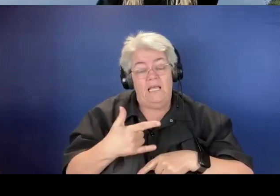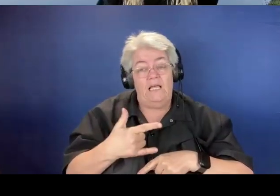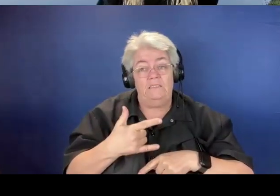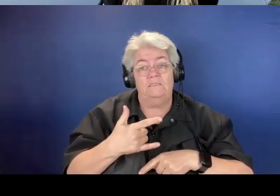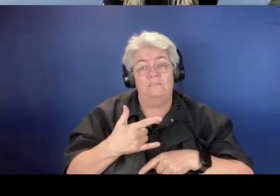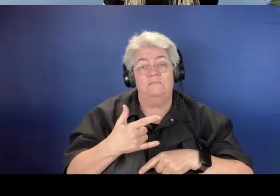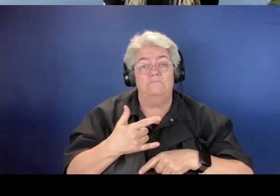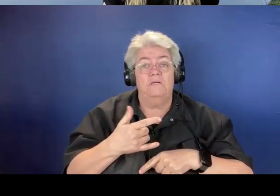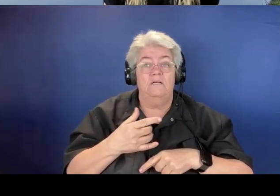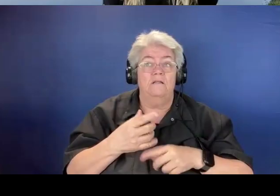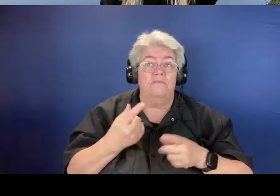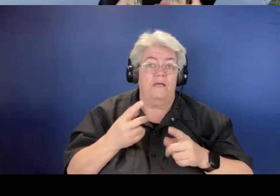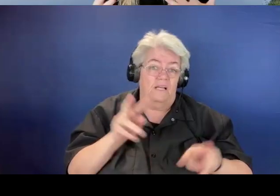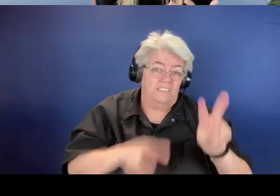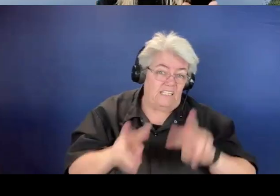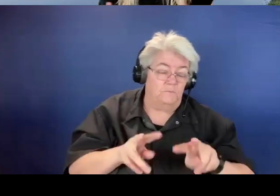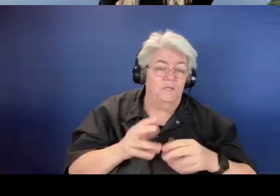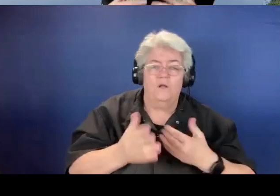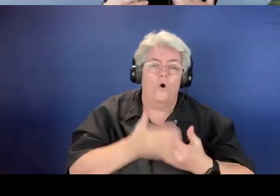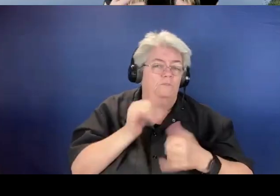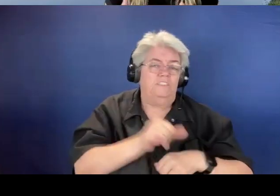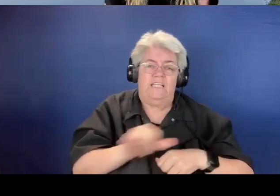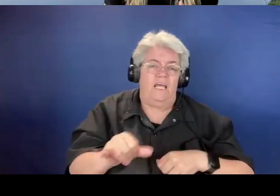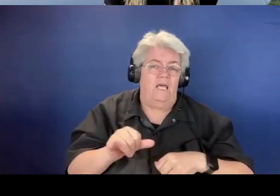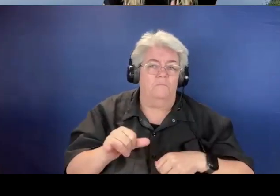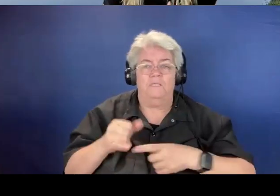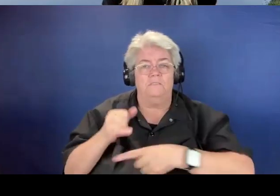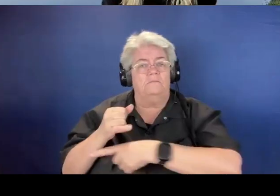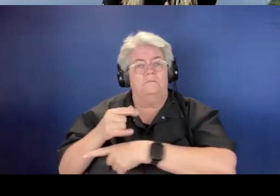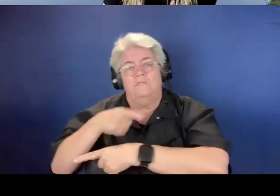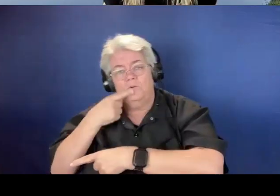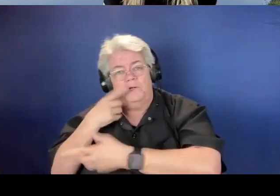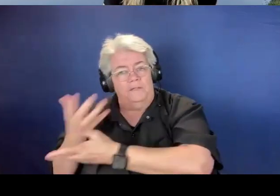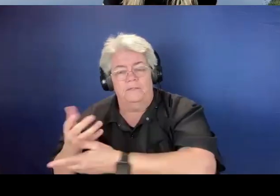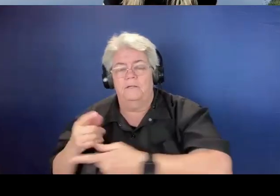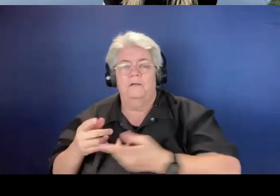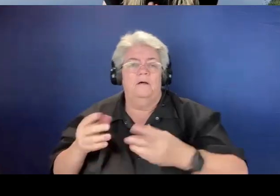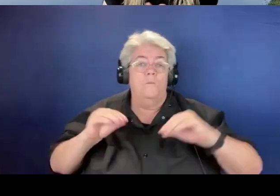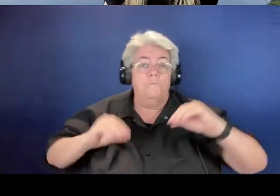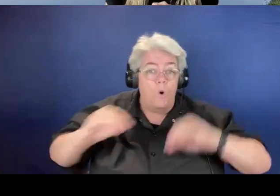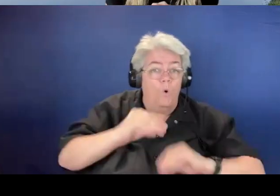typical hearing. Right? So, we look at oral motor function, articulation, language, pragmatics.